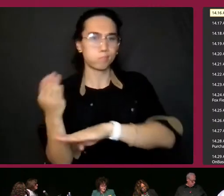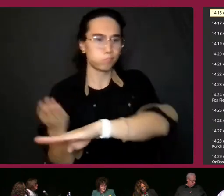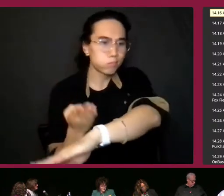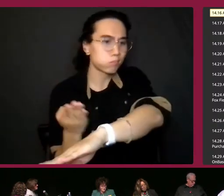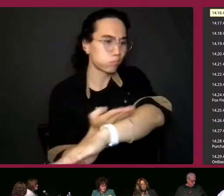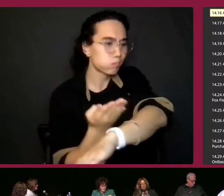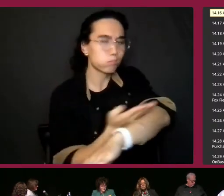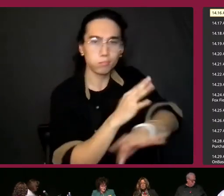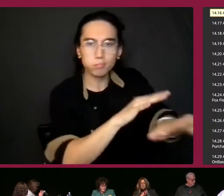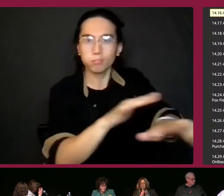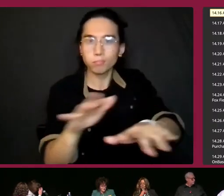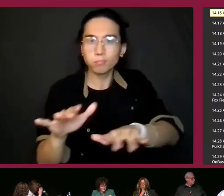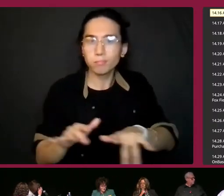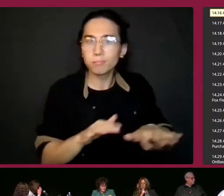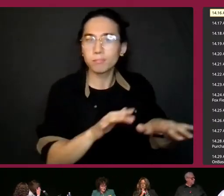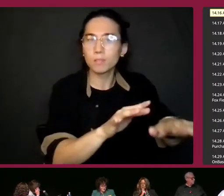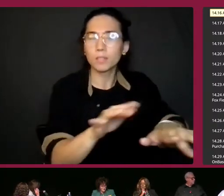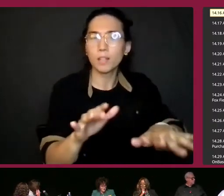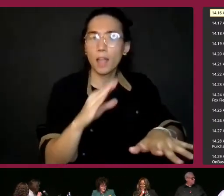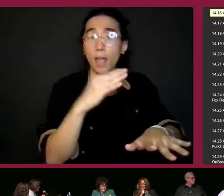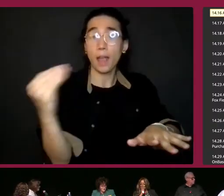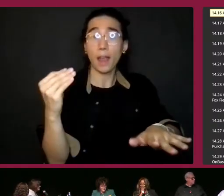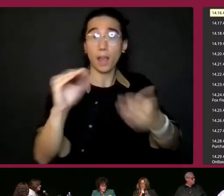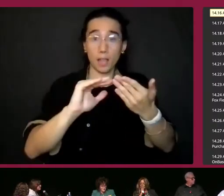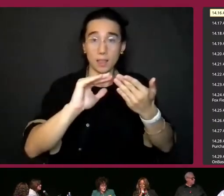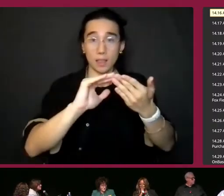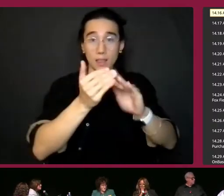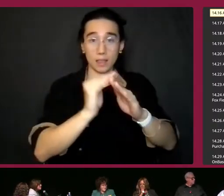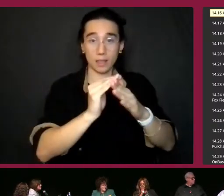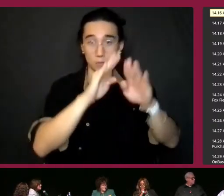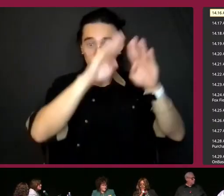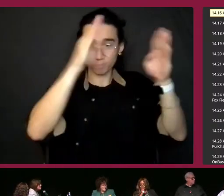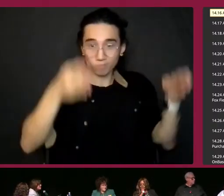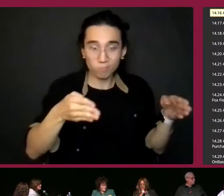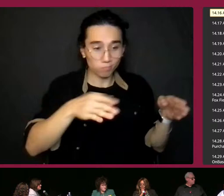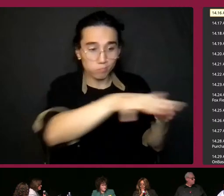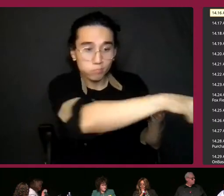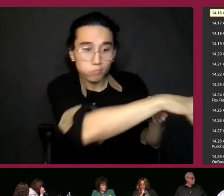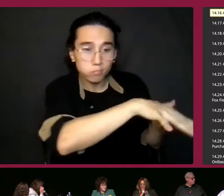the neighborhoods next to the college, if I understand correctly, and they're going to